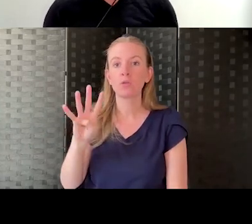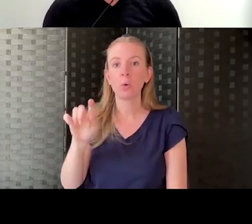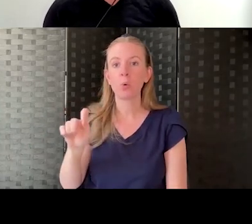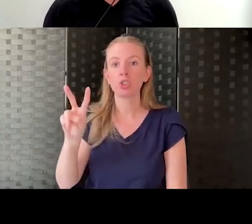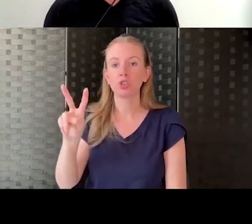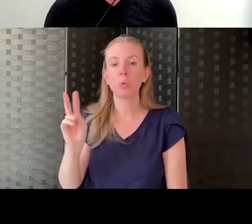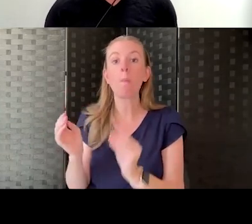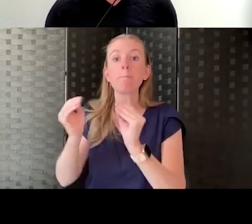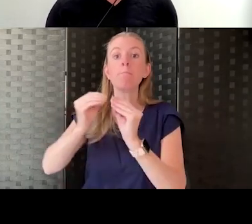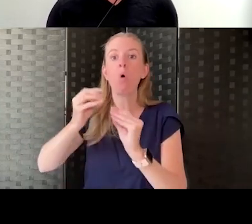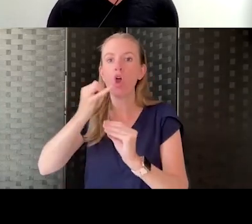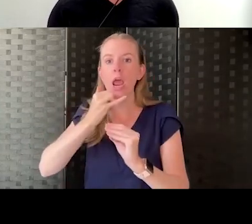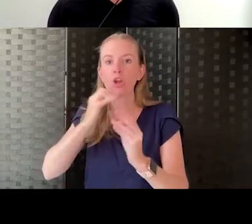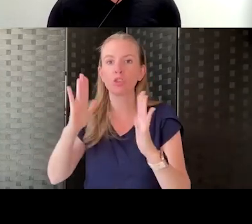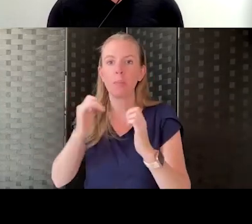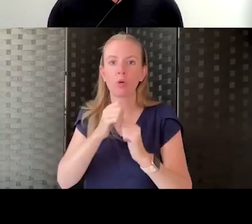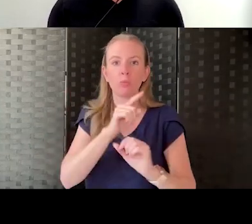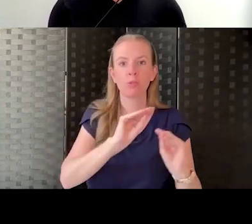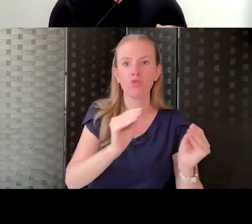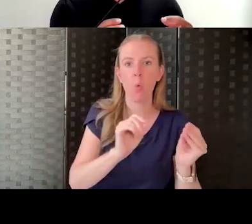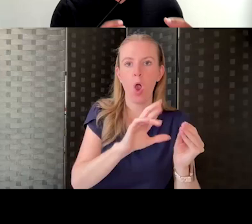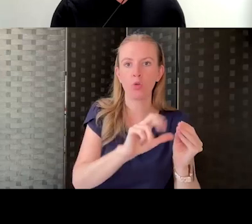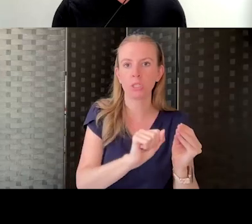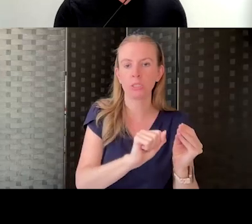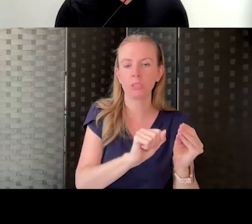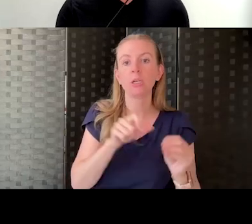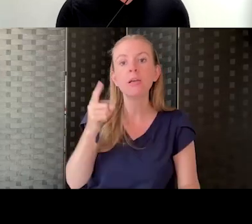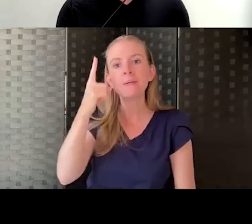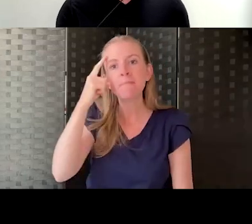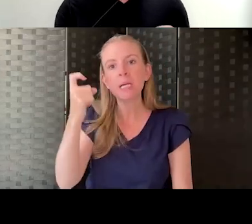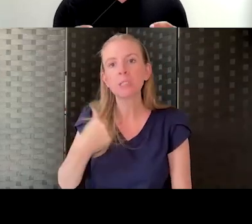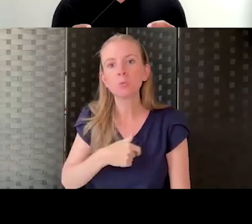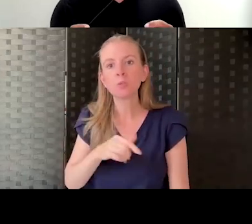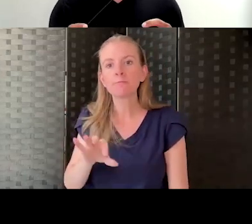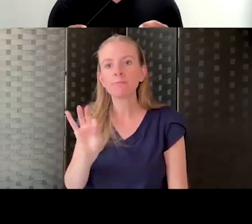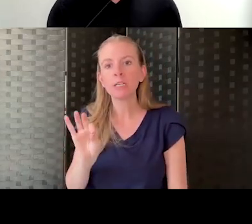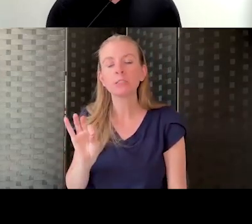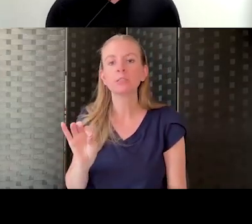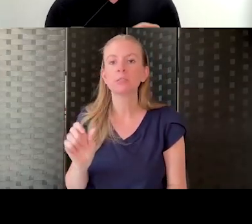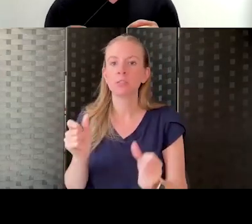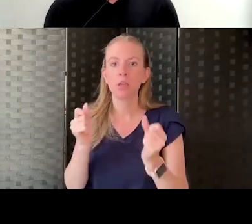detected errors than those without. That's because we find a lot of misuse of